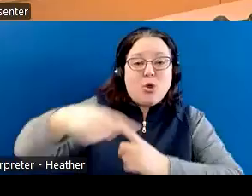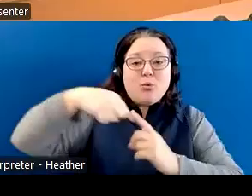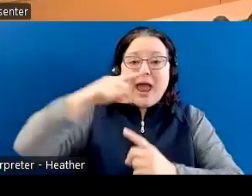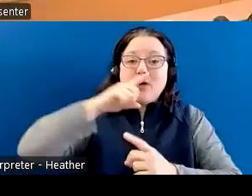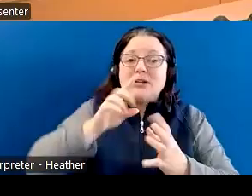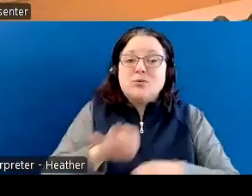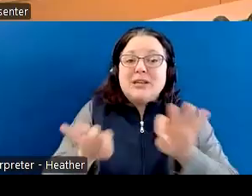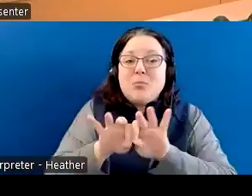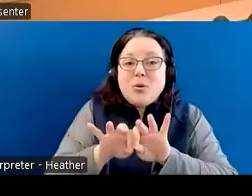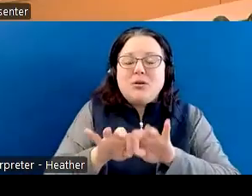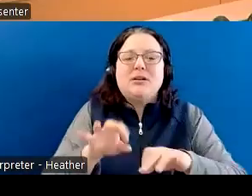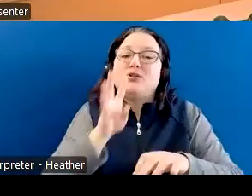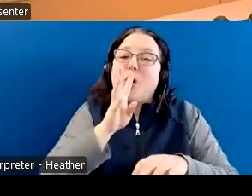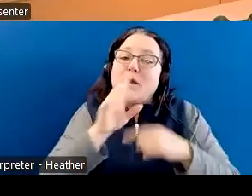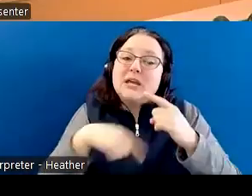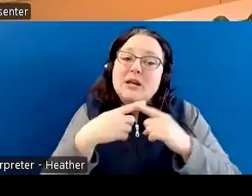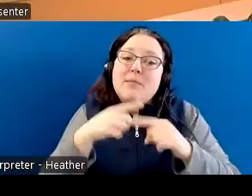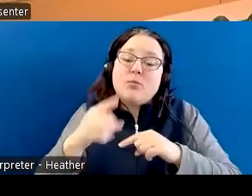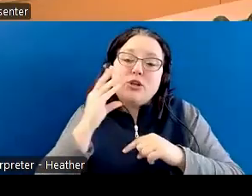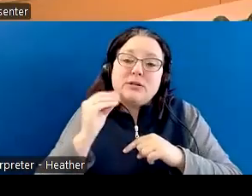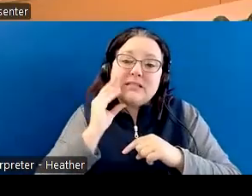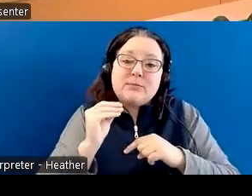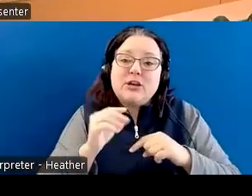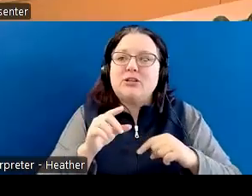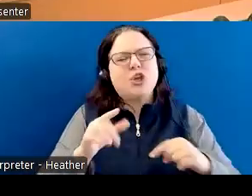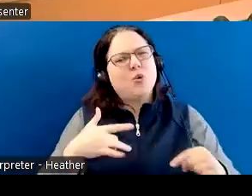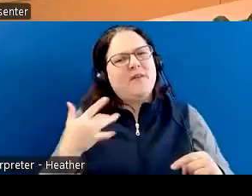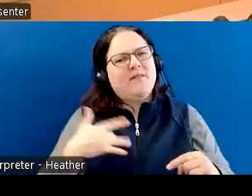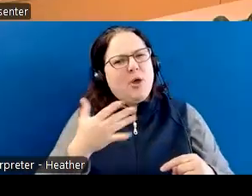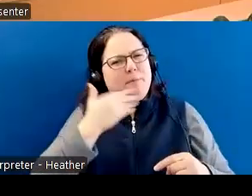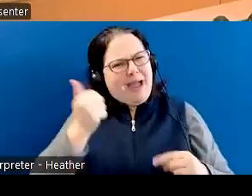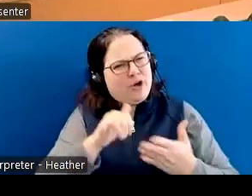speaking on what you're going through makes you feel okay in that moment. So, I think um, yeah,